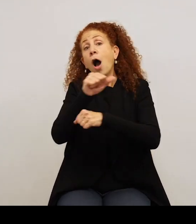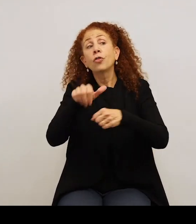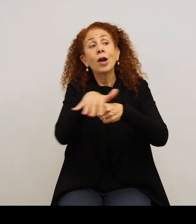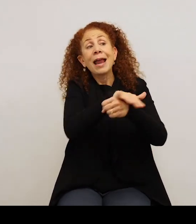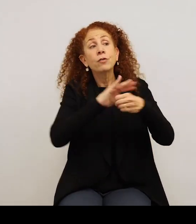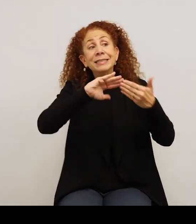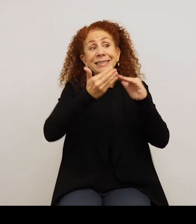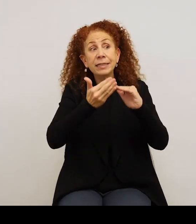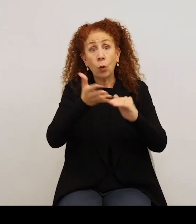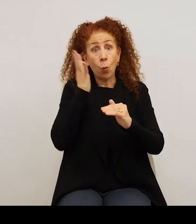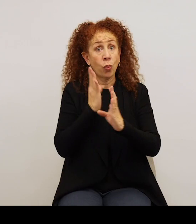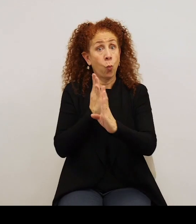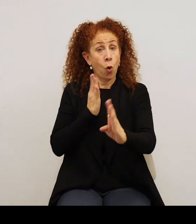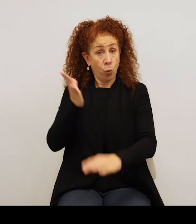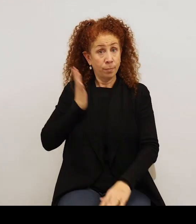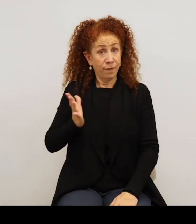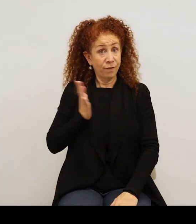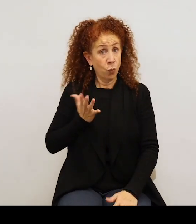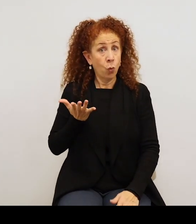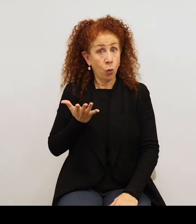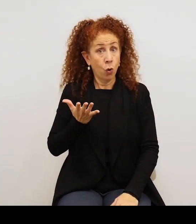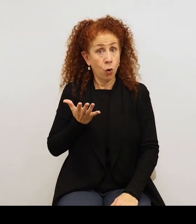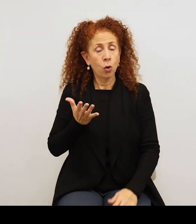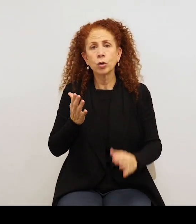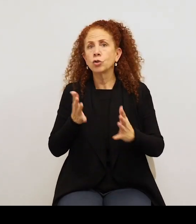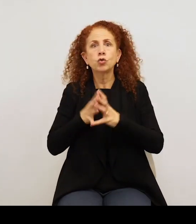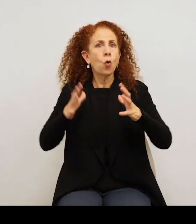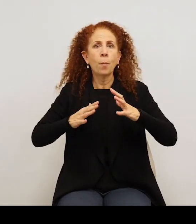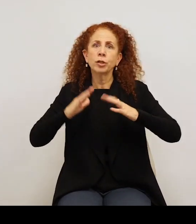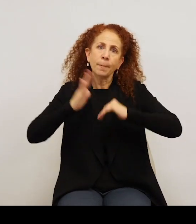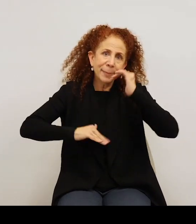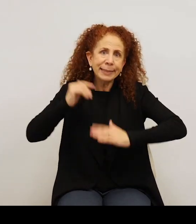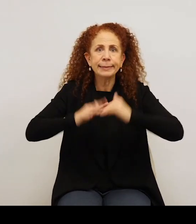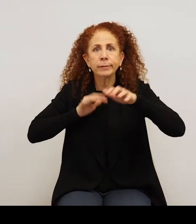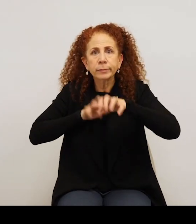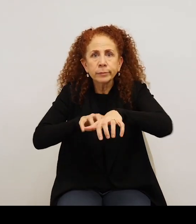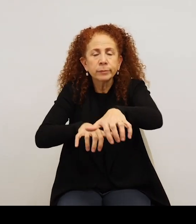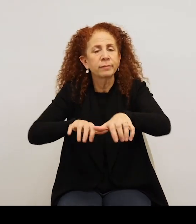the former wall was, because there's also so much building going on, they have, unfortunately, disappeared.